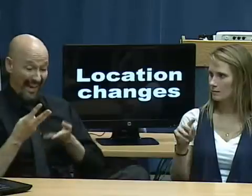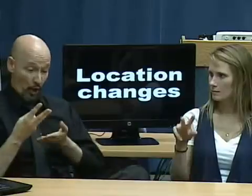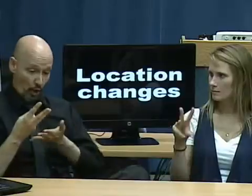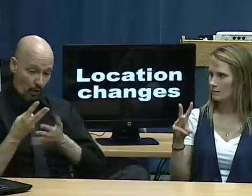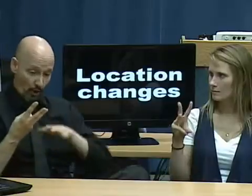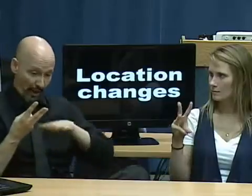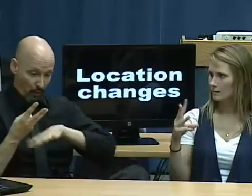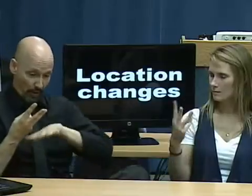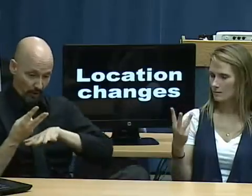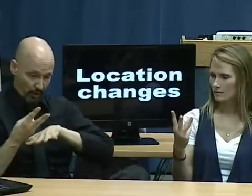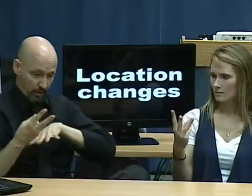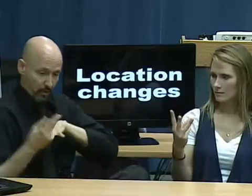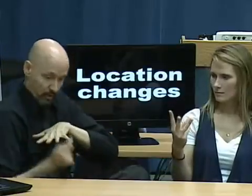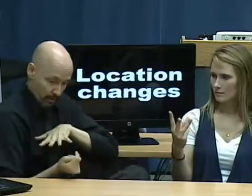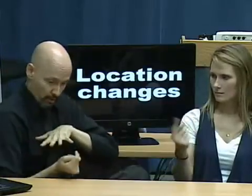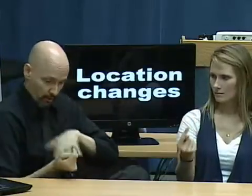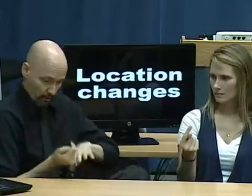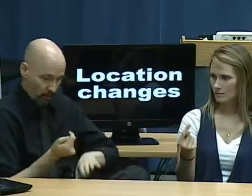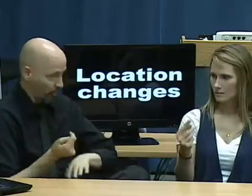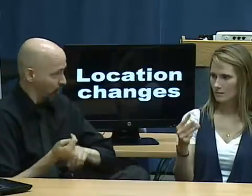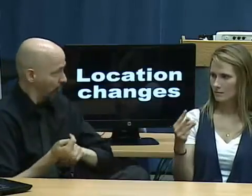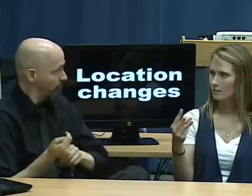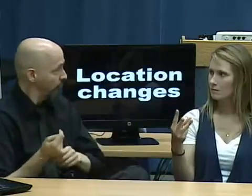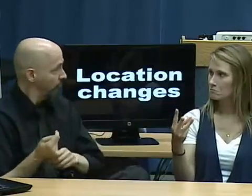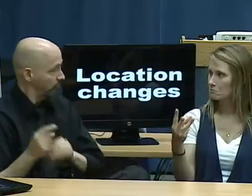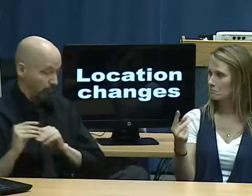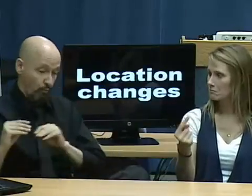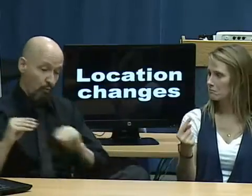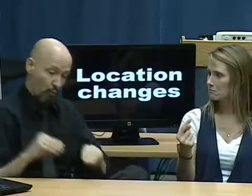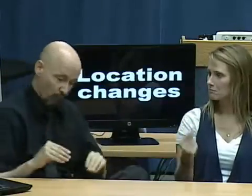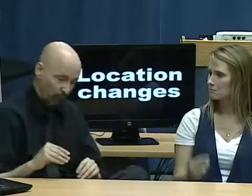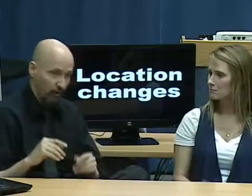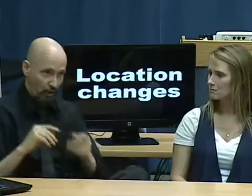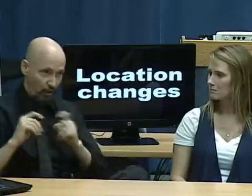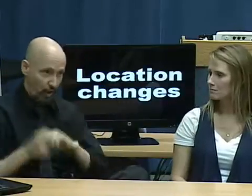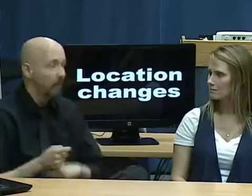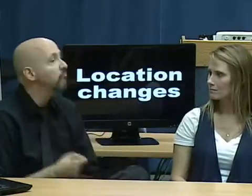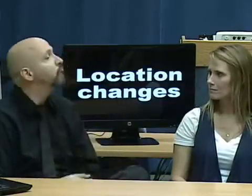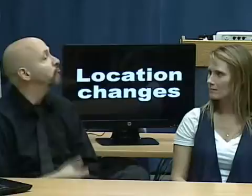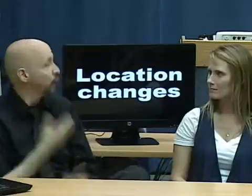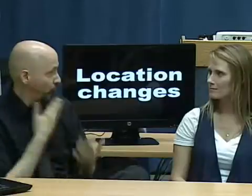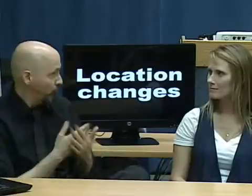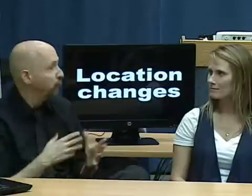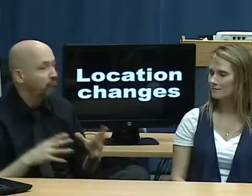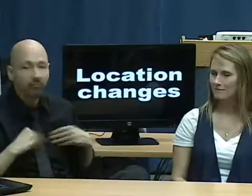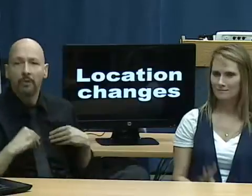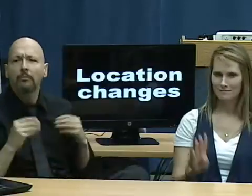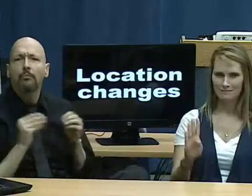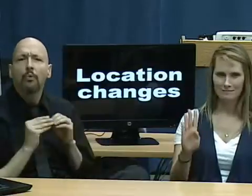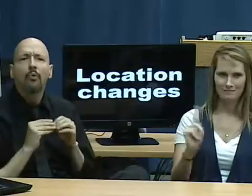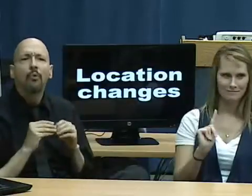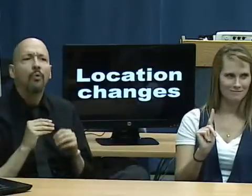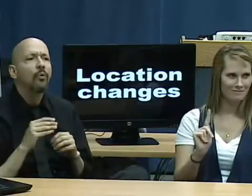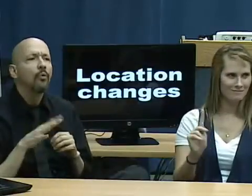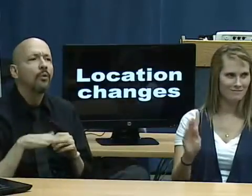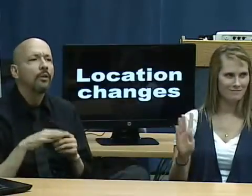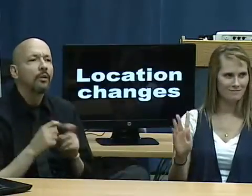Yeah. It starts here, at this level, then moves downward. There's movement. A change. Good. I accept. More? #BACK